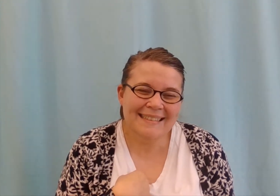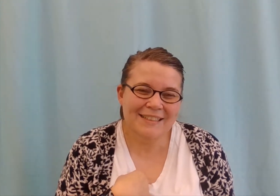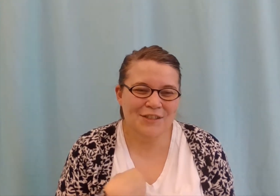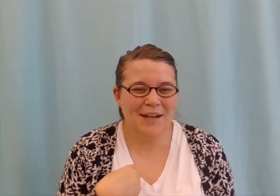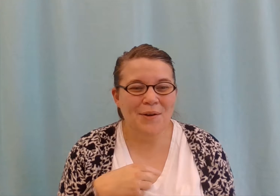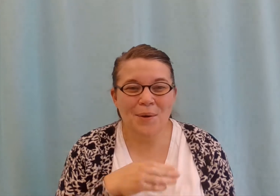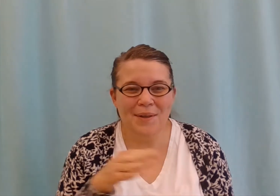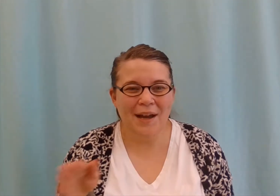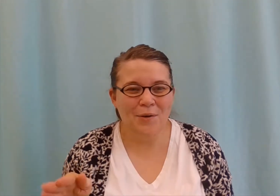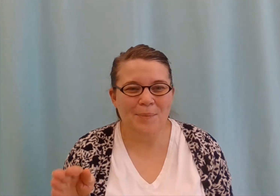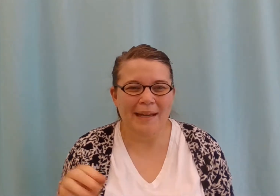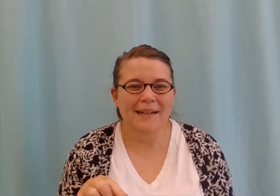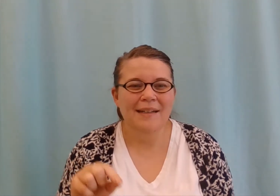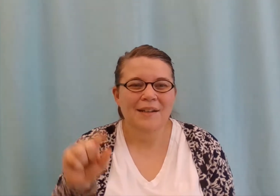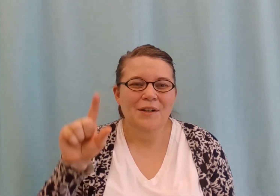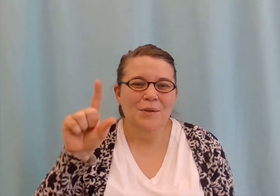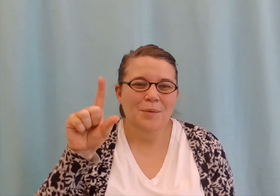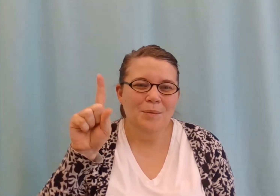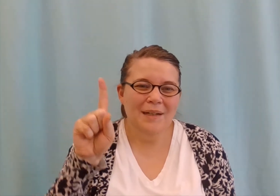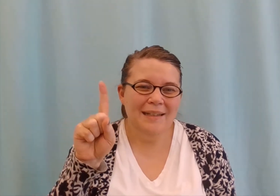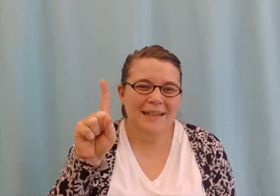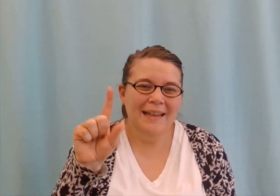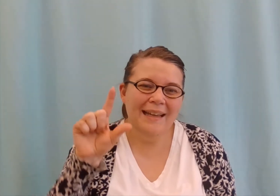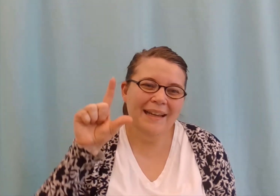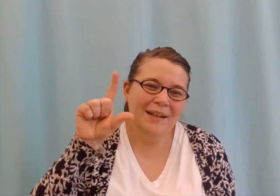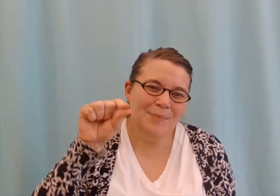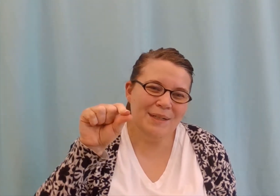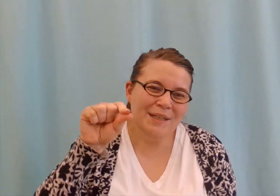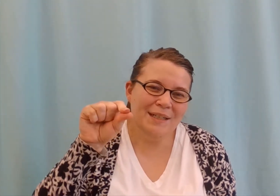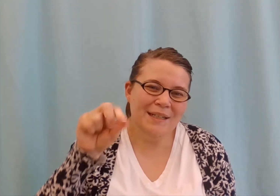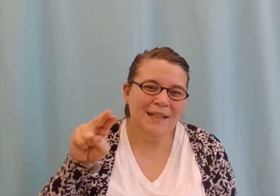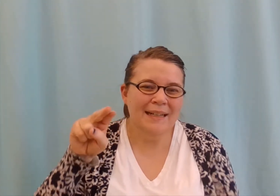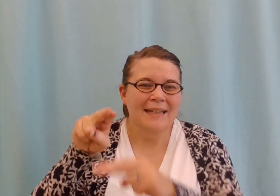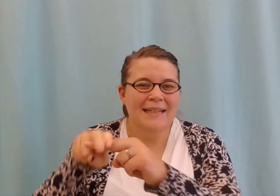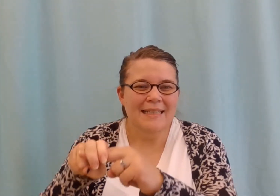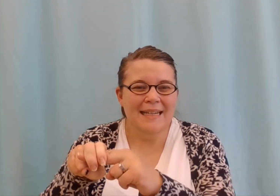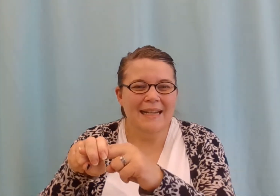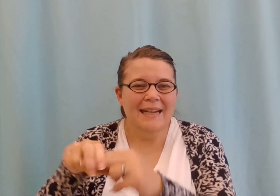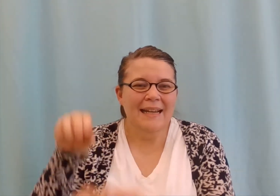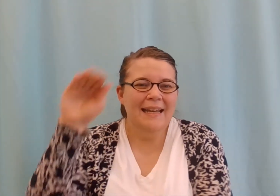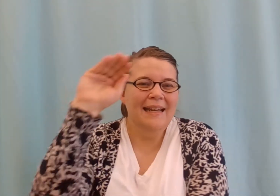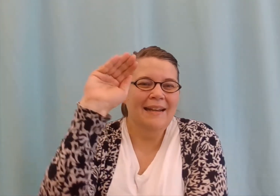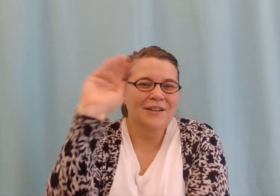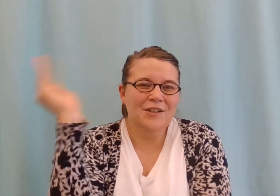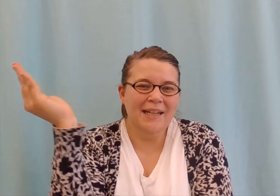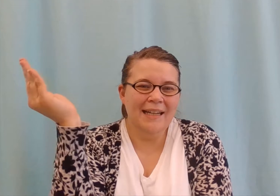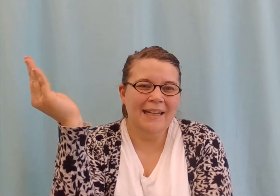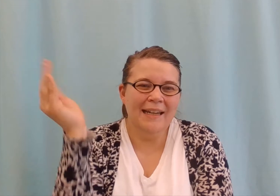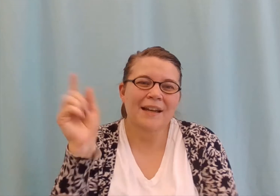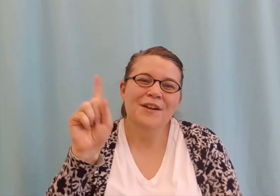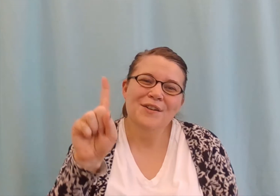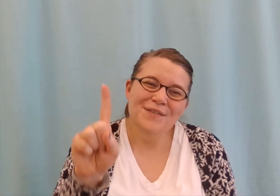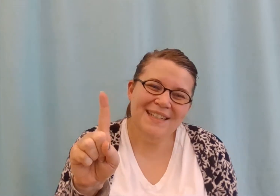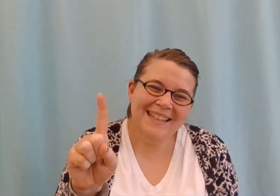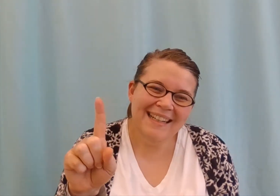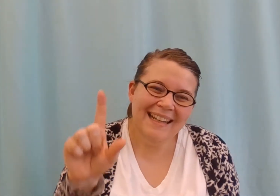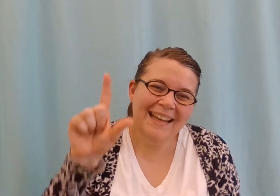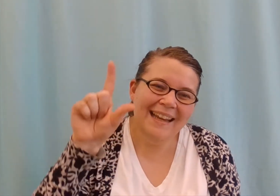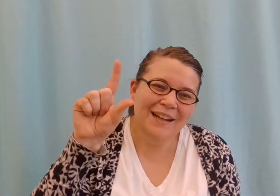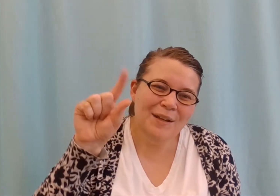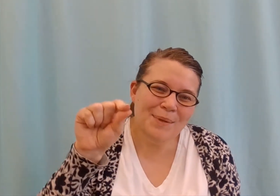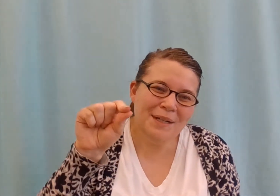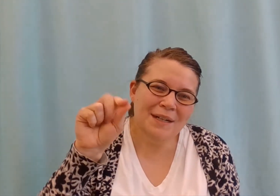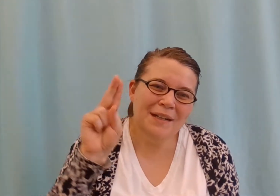Let's try that whole bit. One little bird sitting in a tree. One little bird